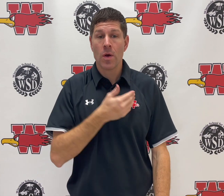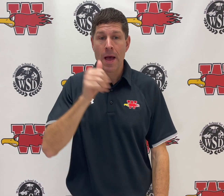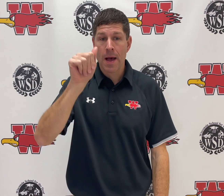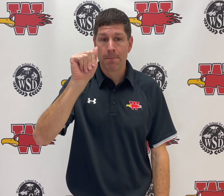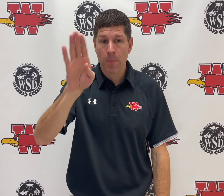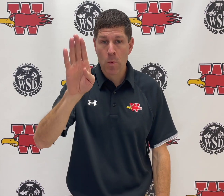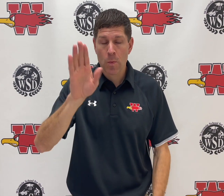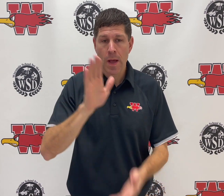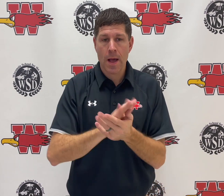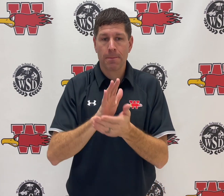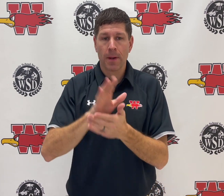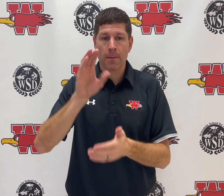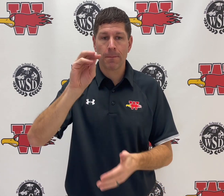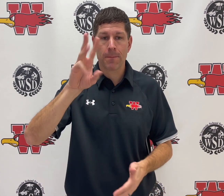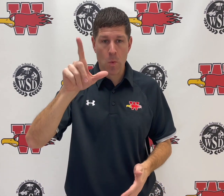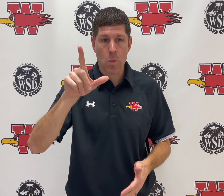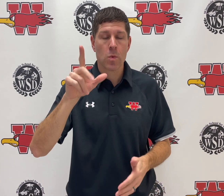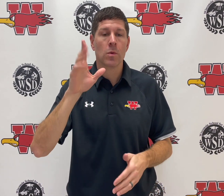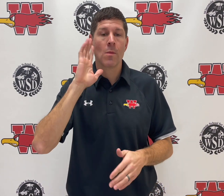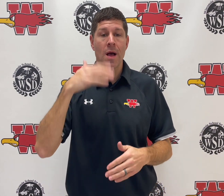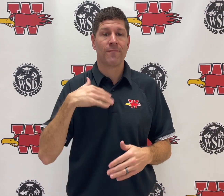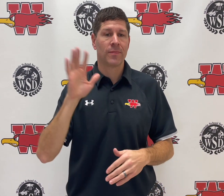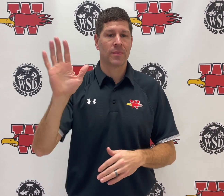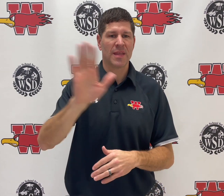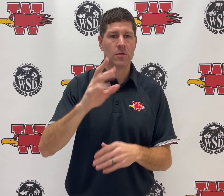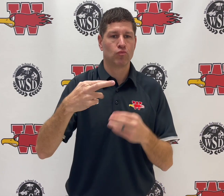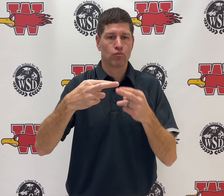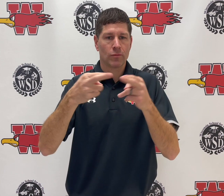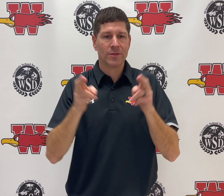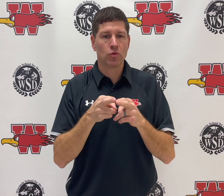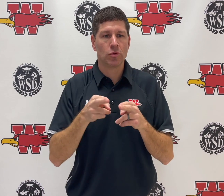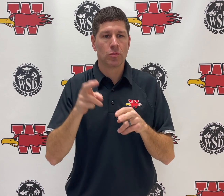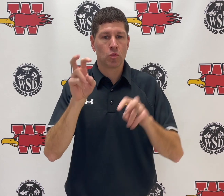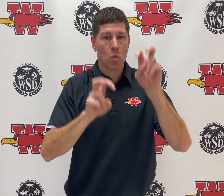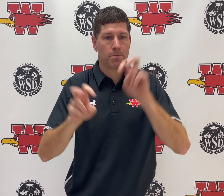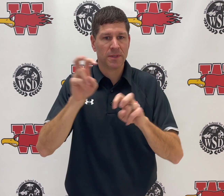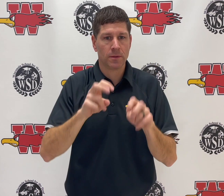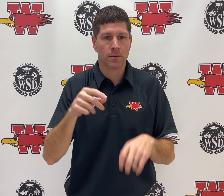Our Academic Bowl team will have their regionals tournament